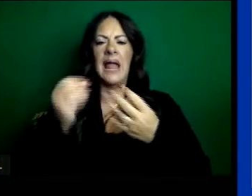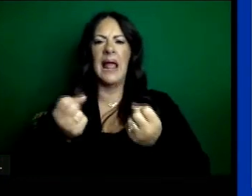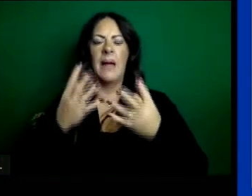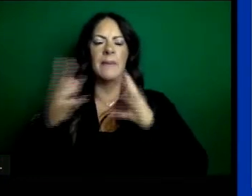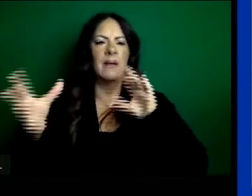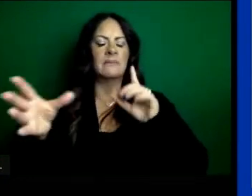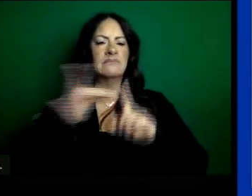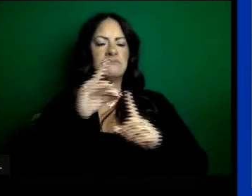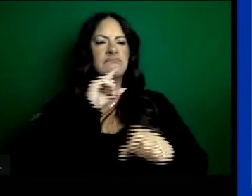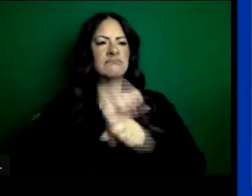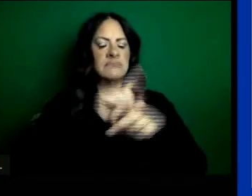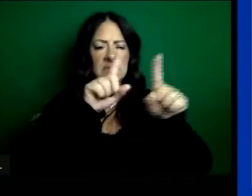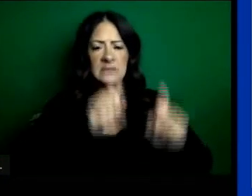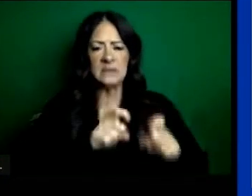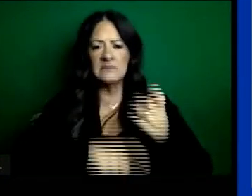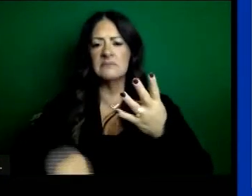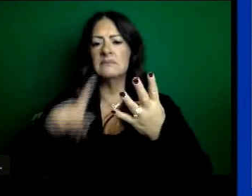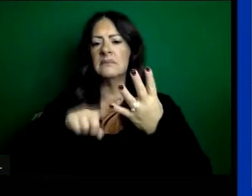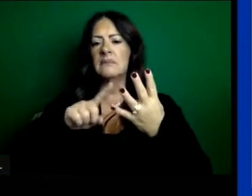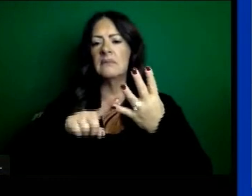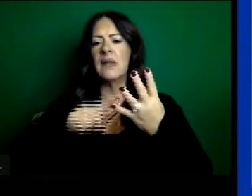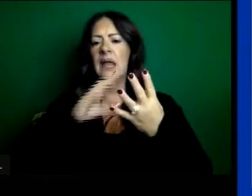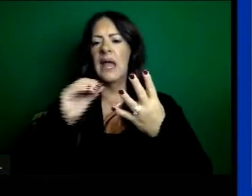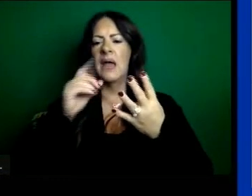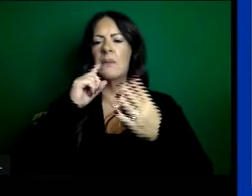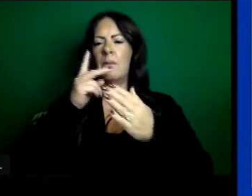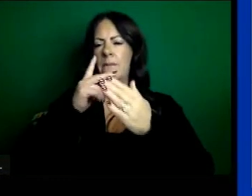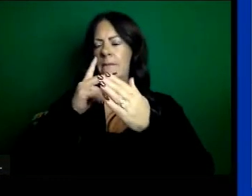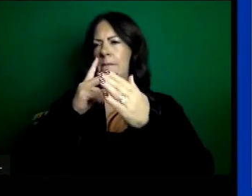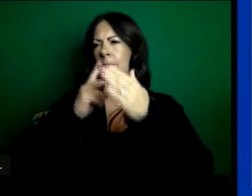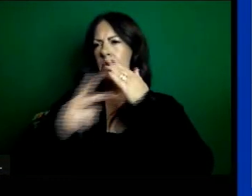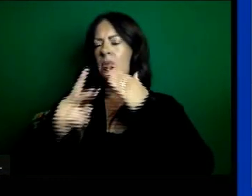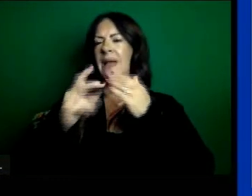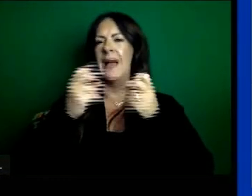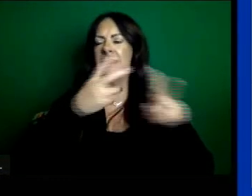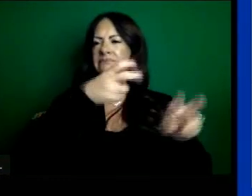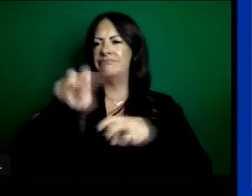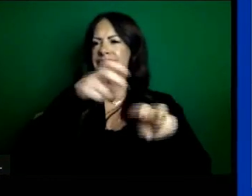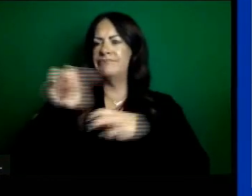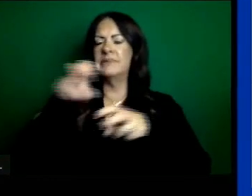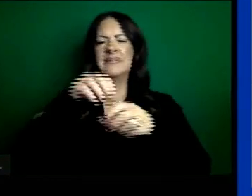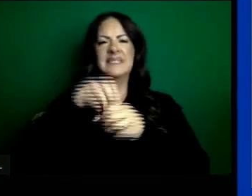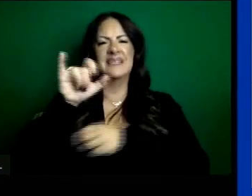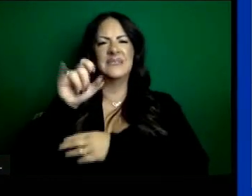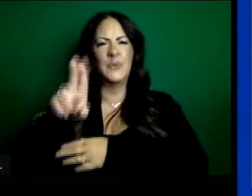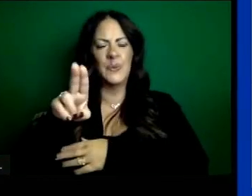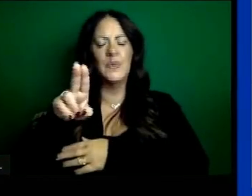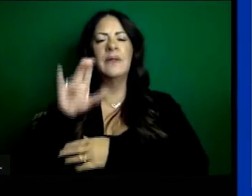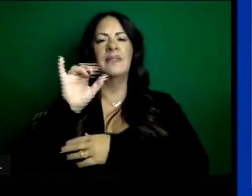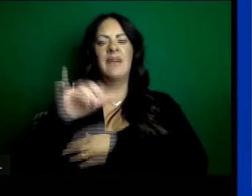THE ICU. THOSE ARE ALL THE INPUTS THAT YOU CAN USE TO BUILD INTO THESE